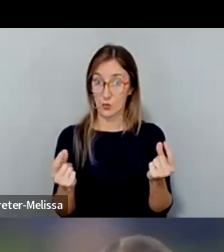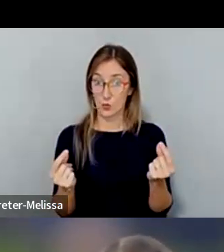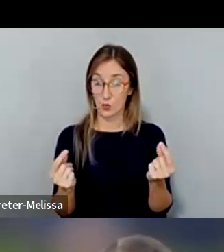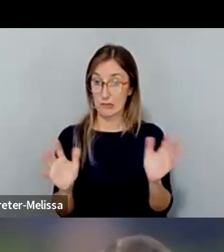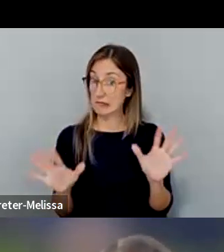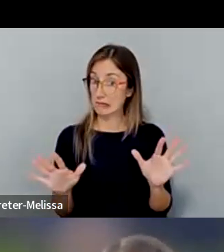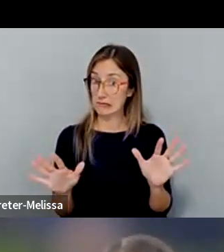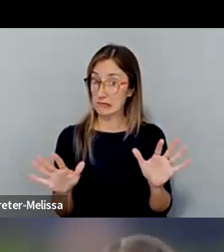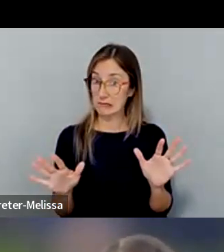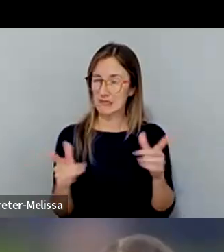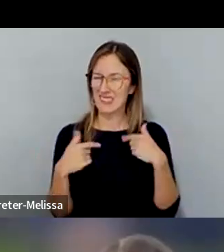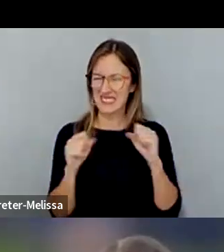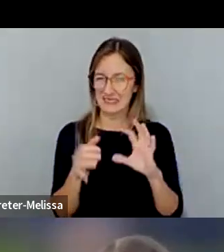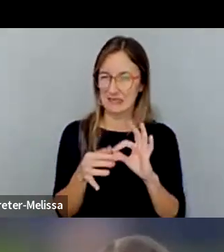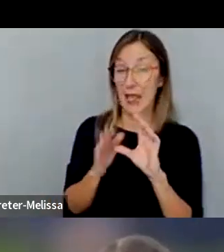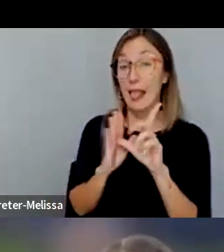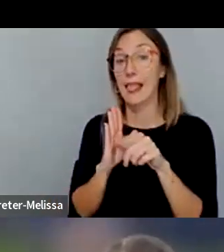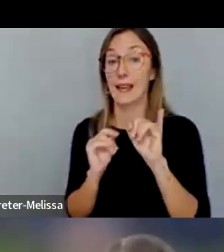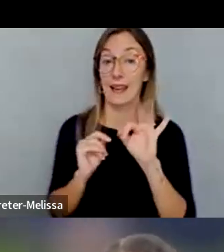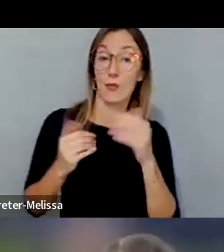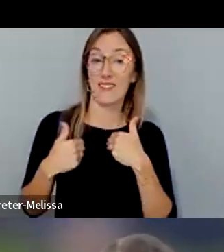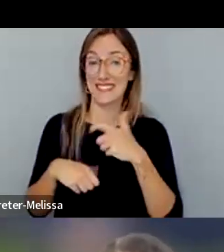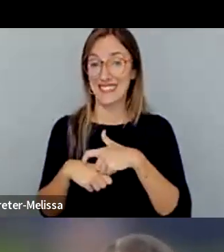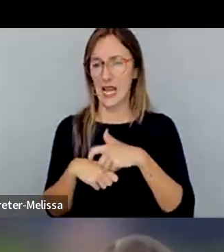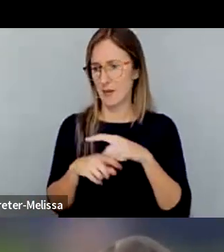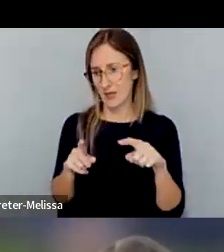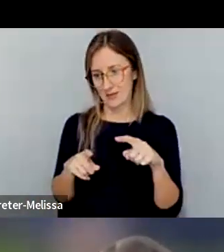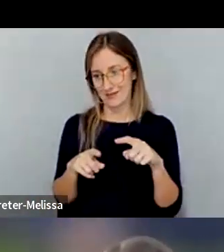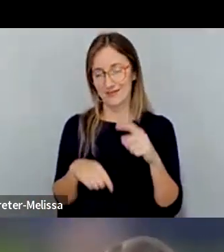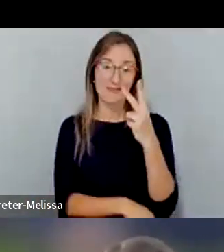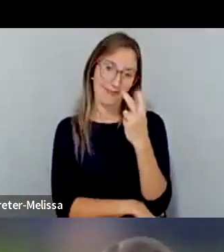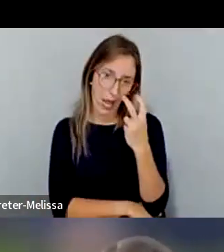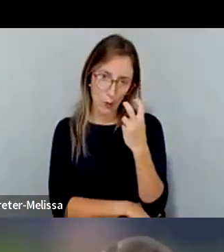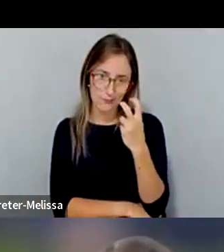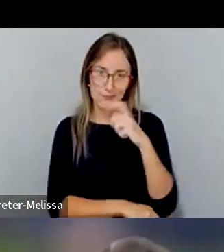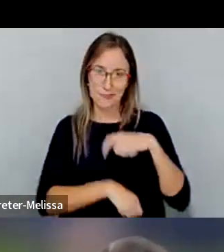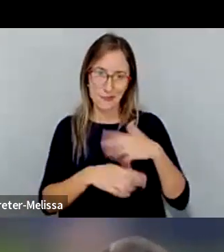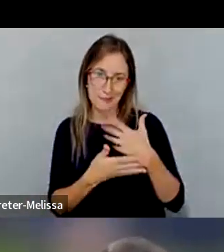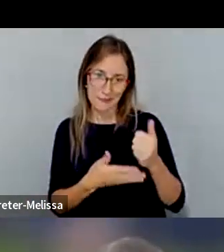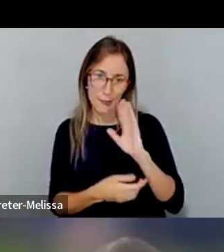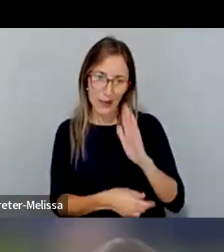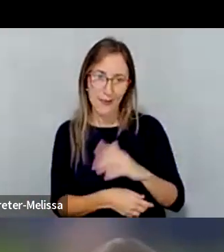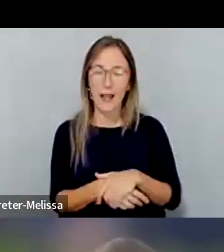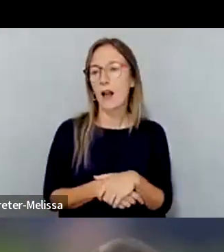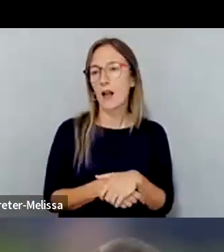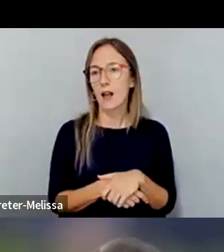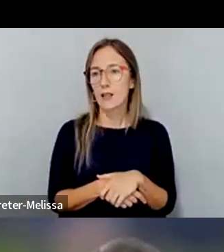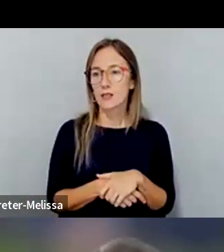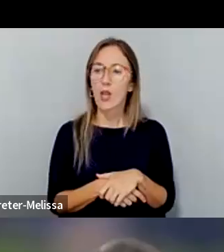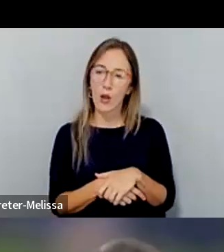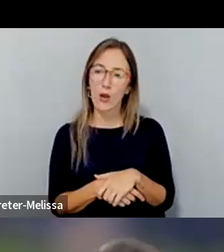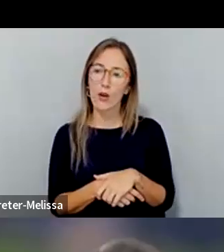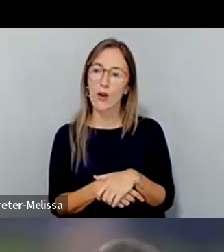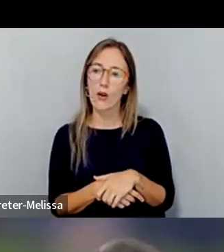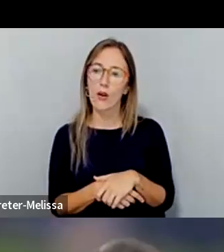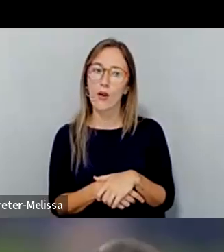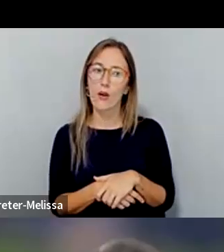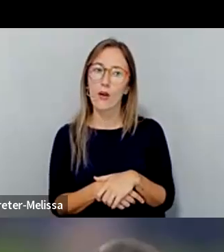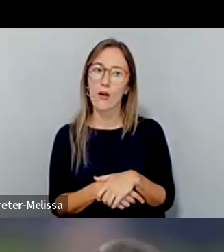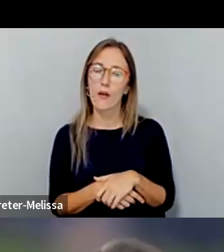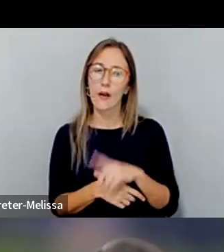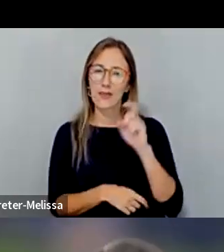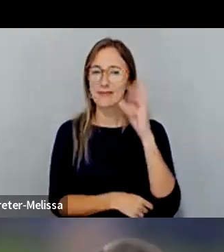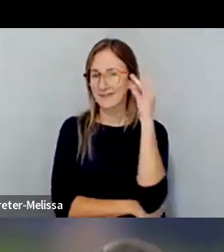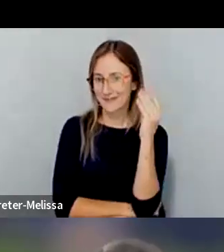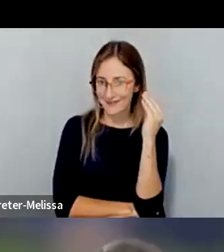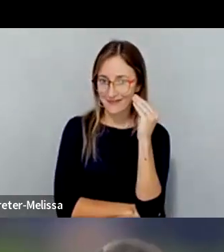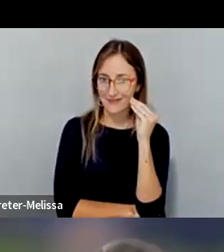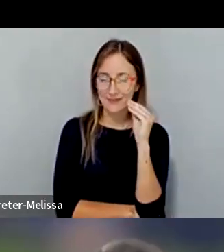disabilities. The court had to determine, so what do we do when there is